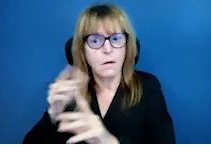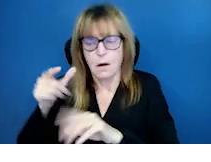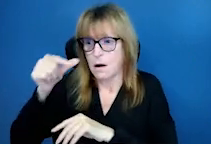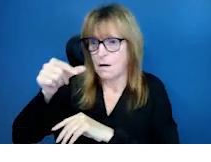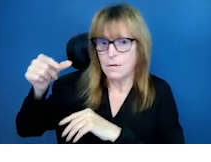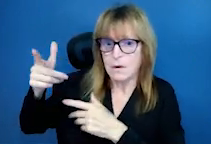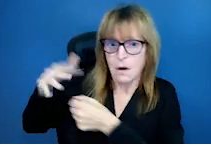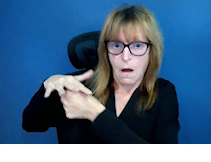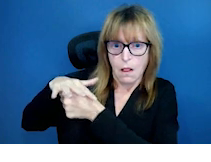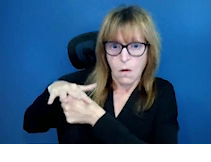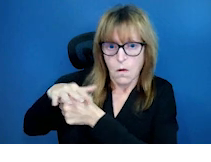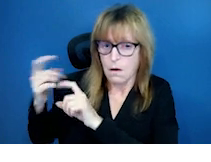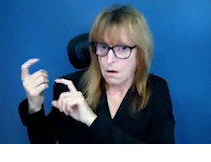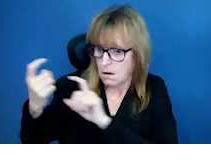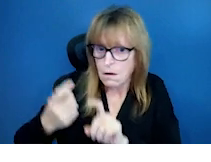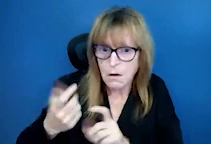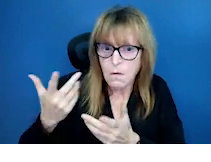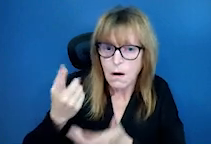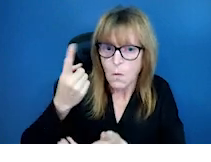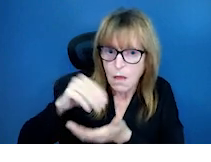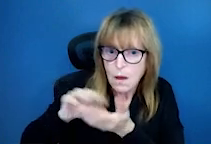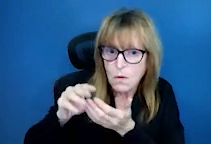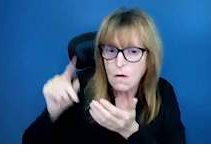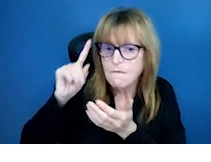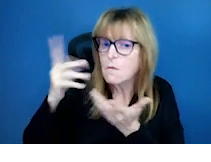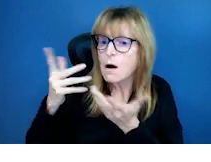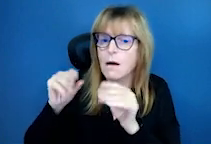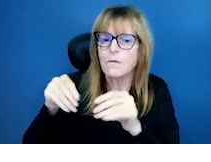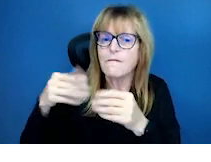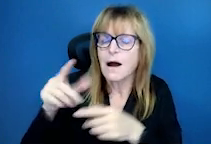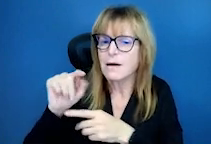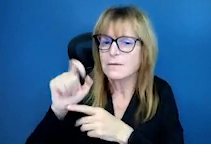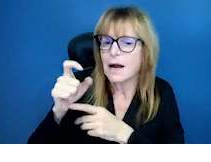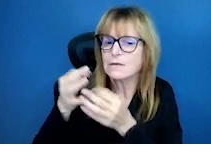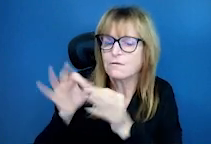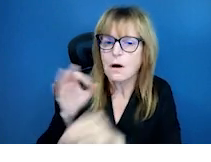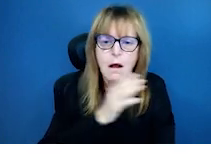Since they filed 50 or more returns, their base amount would be $1,500.